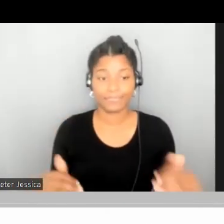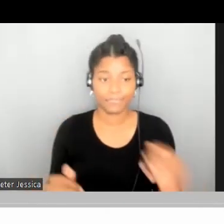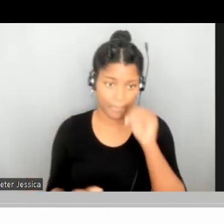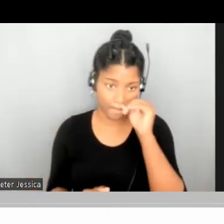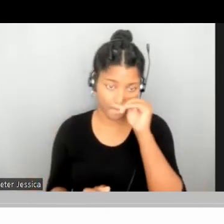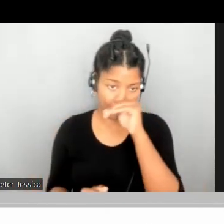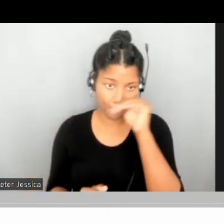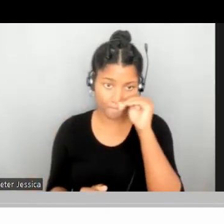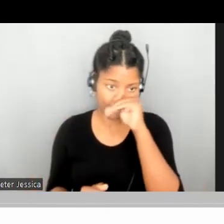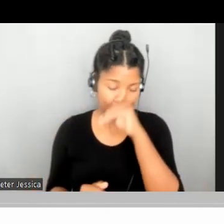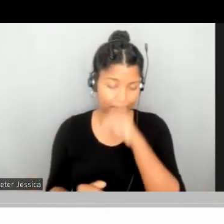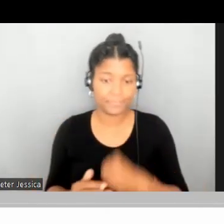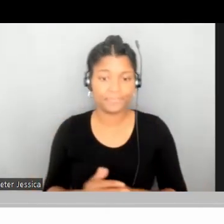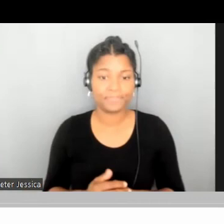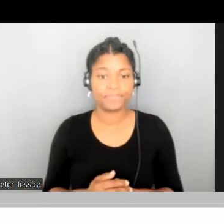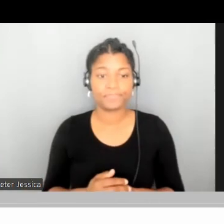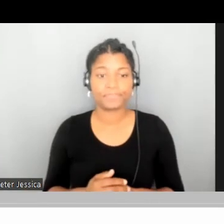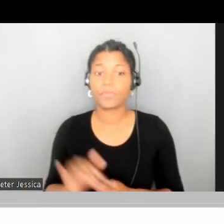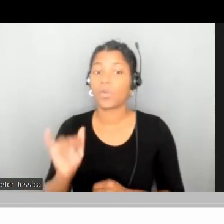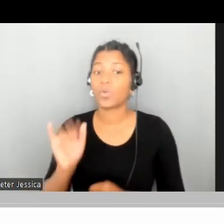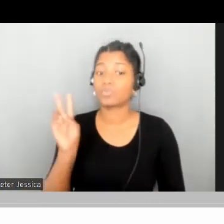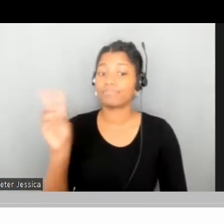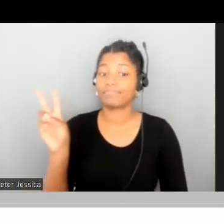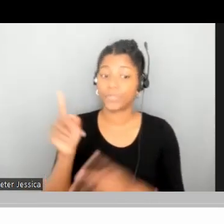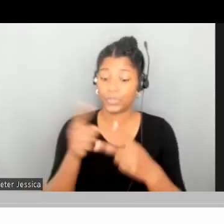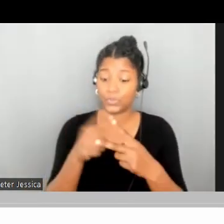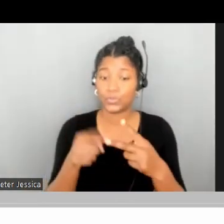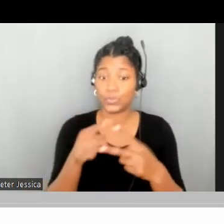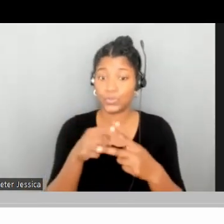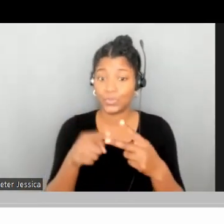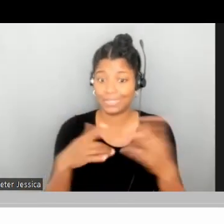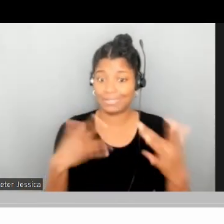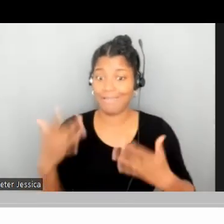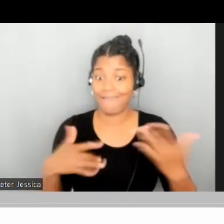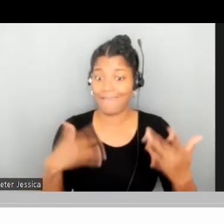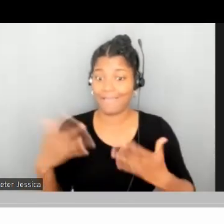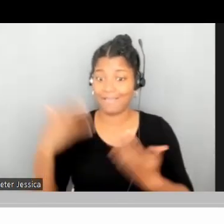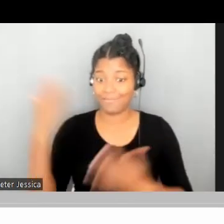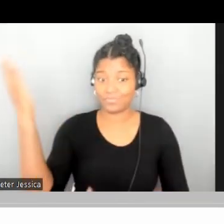I want to call your attention to two really exciting webinars coming up.